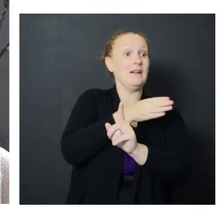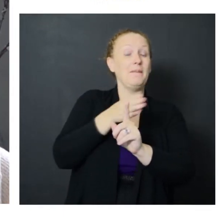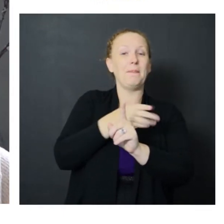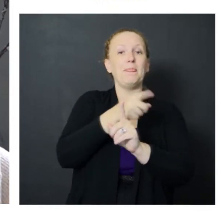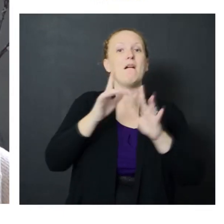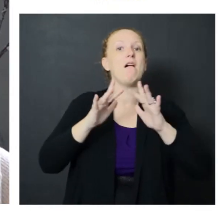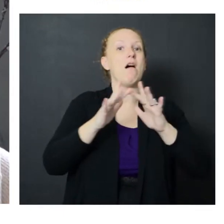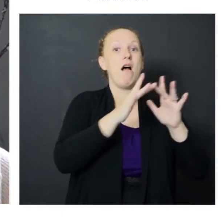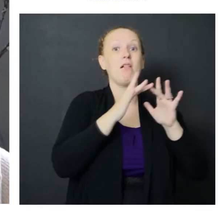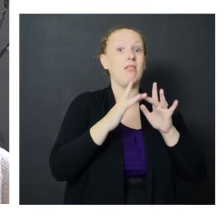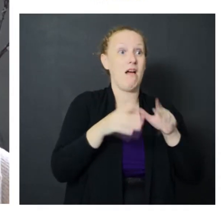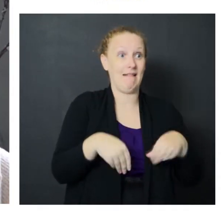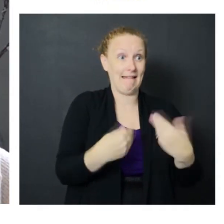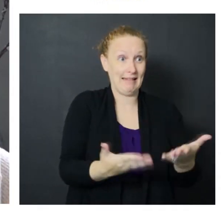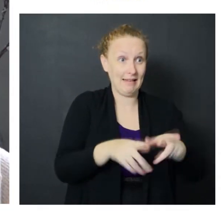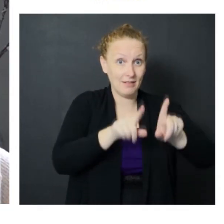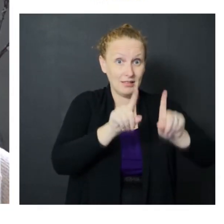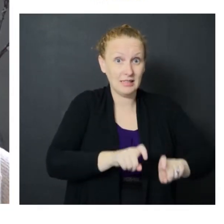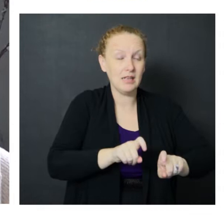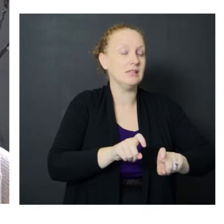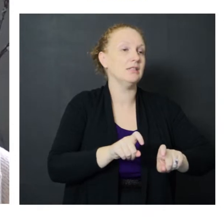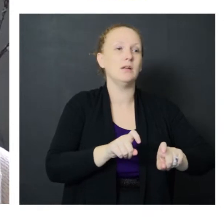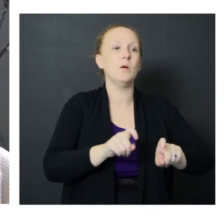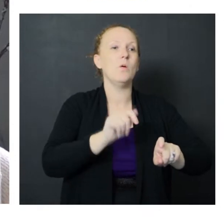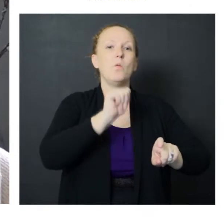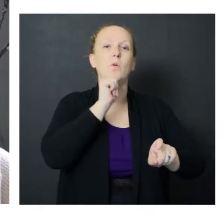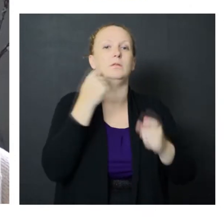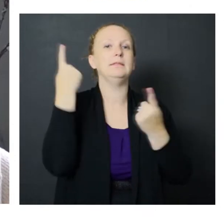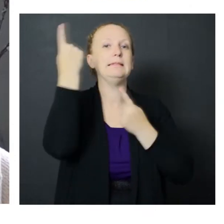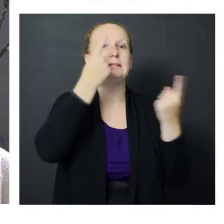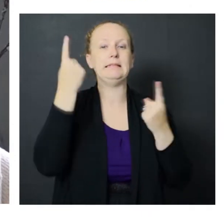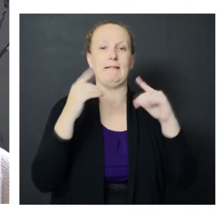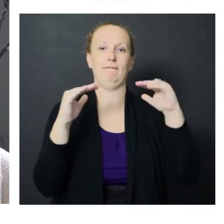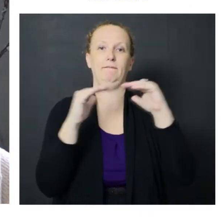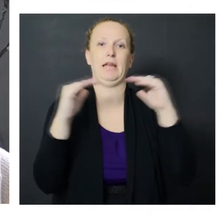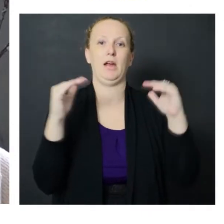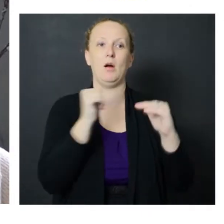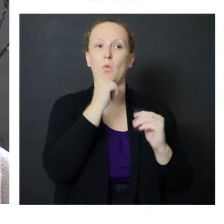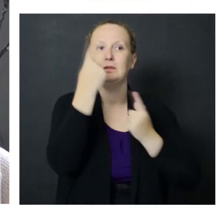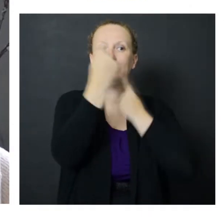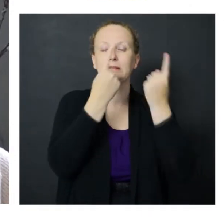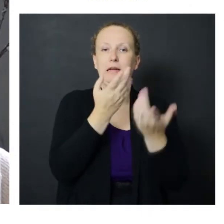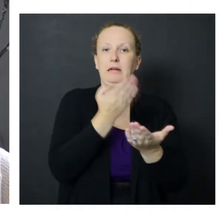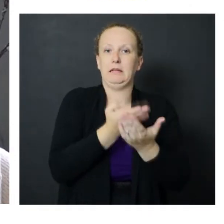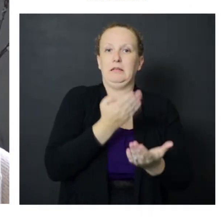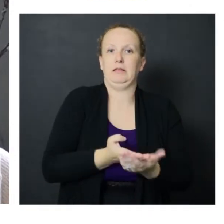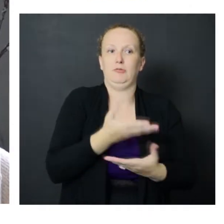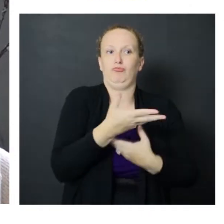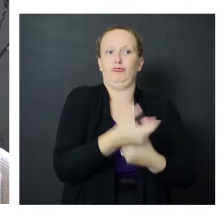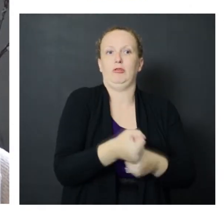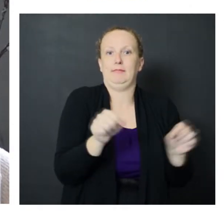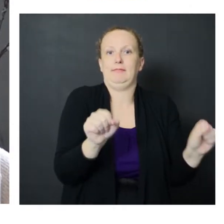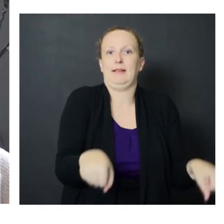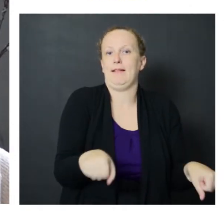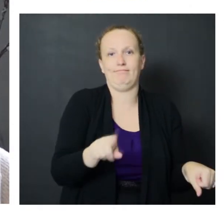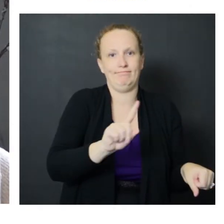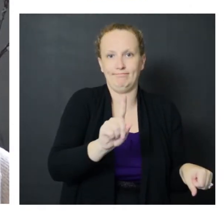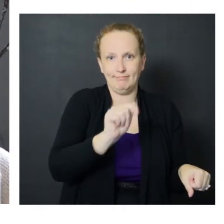considered equal in terms of, ah, fairness and validity compared to the on-test site about different delivery.